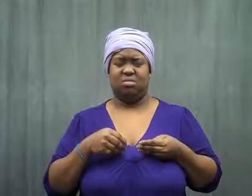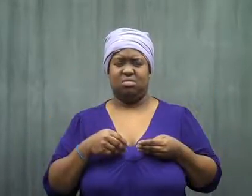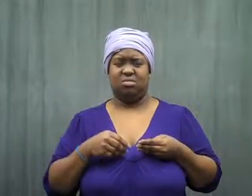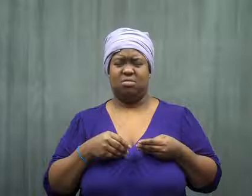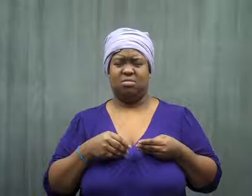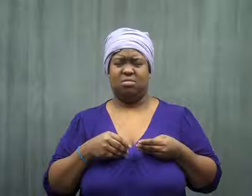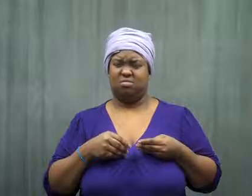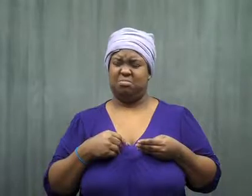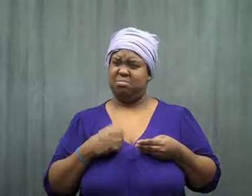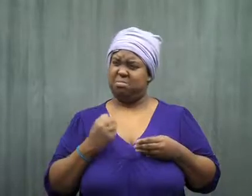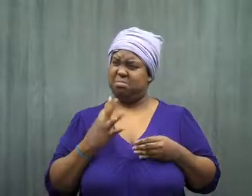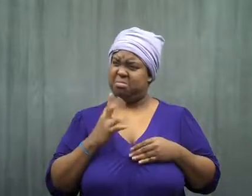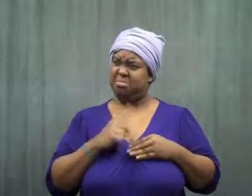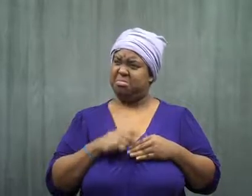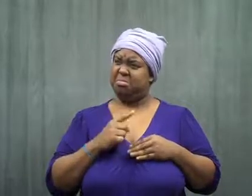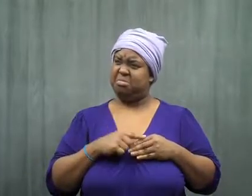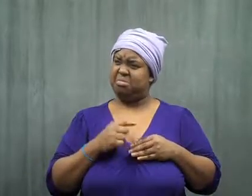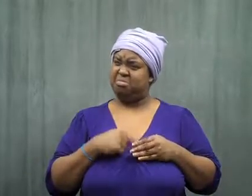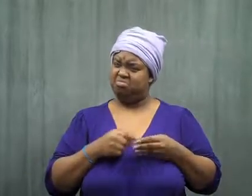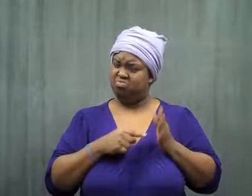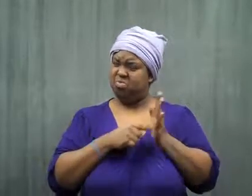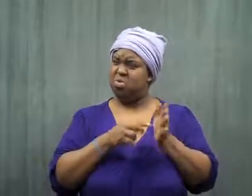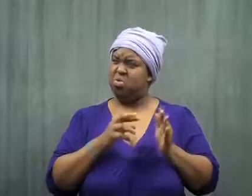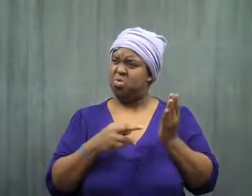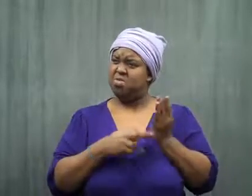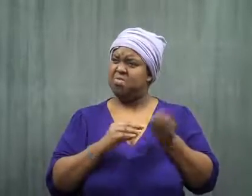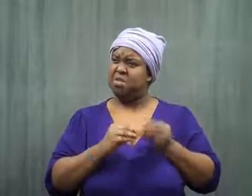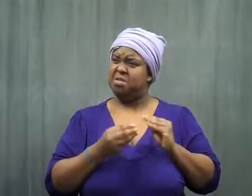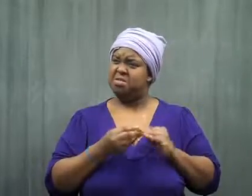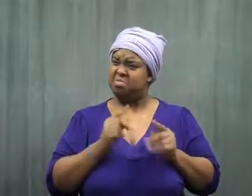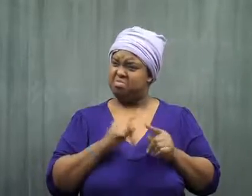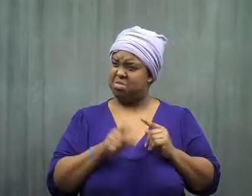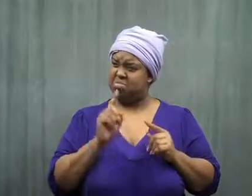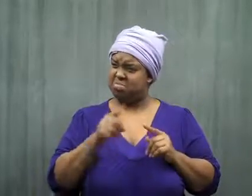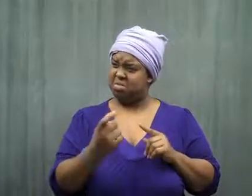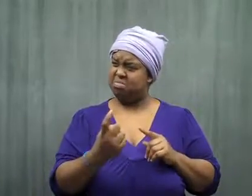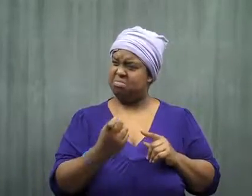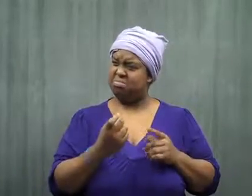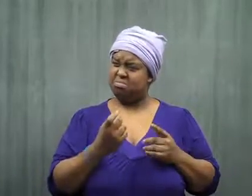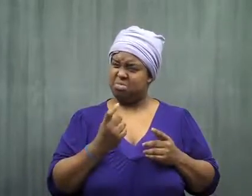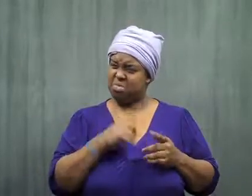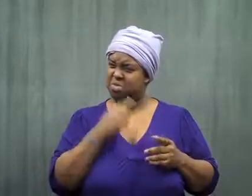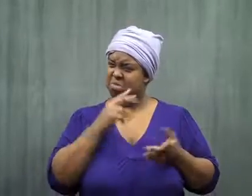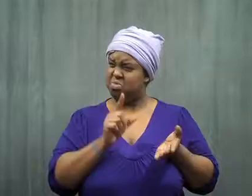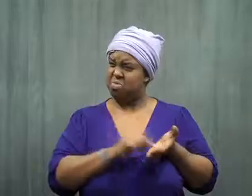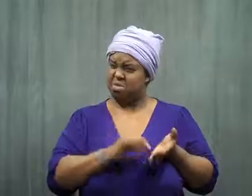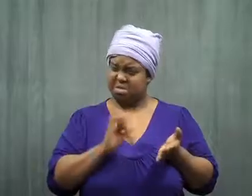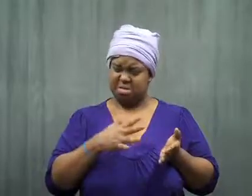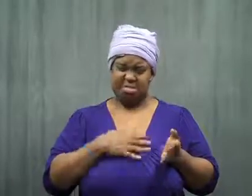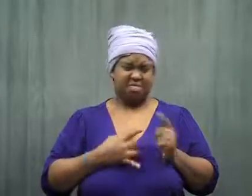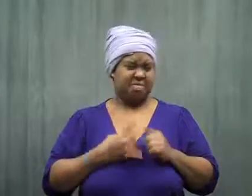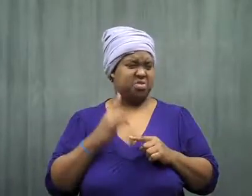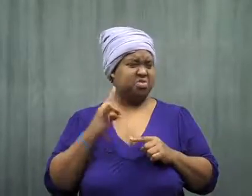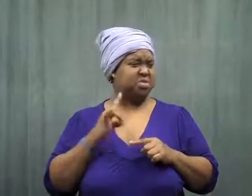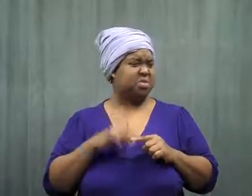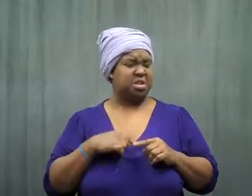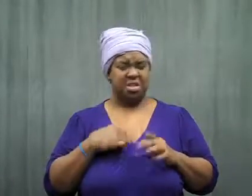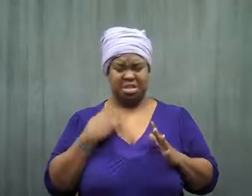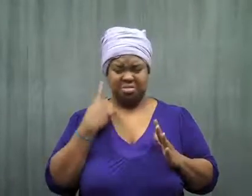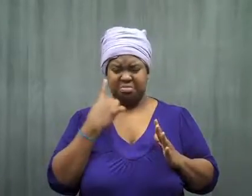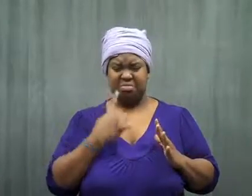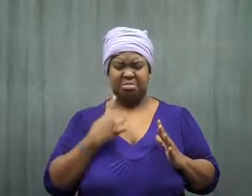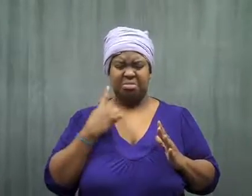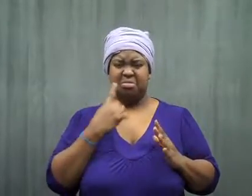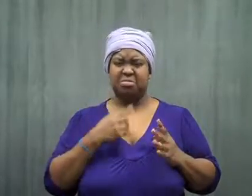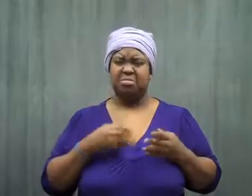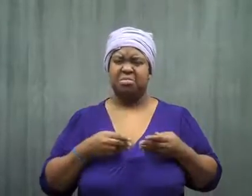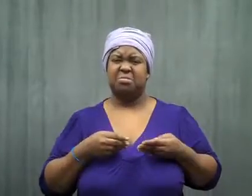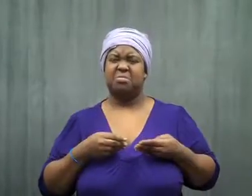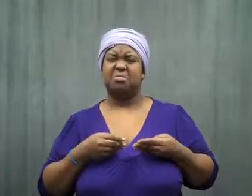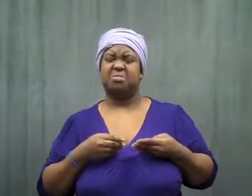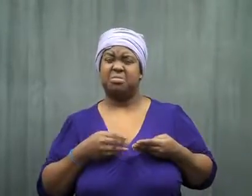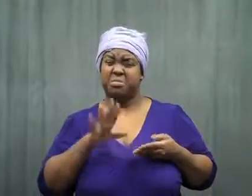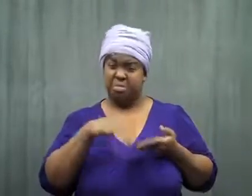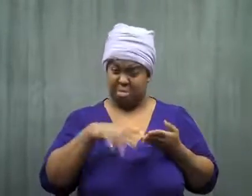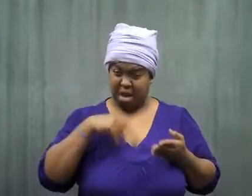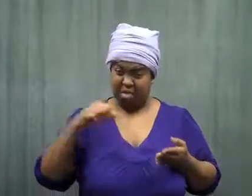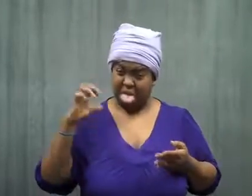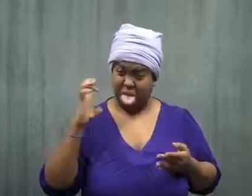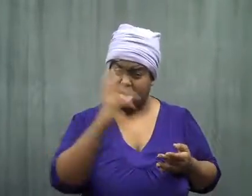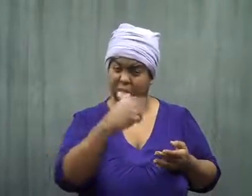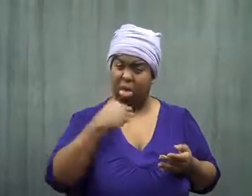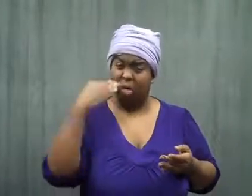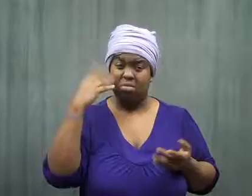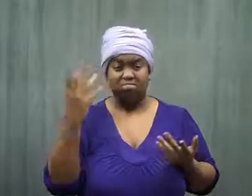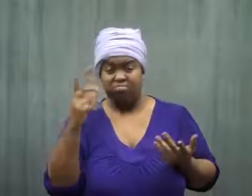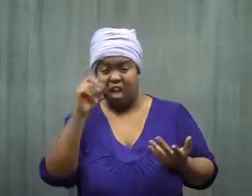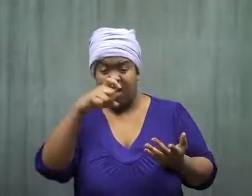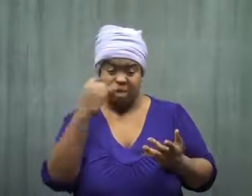I'd done this many times with the reference number. This was the first time I had to print it out.